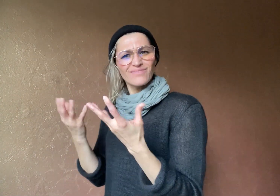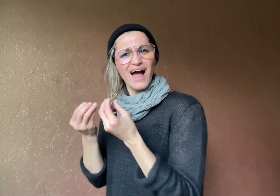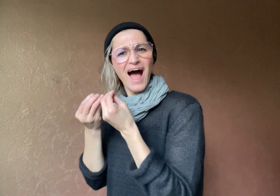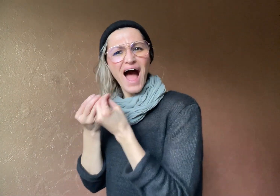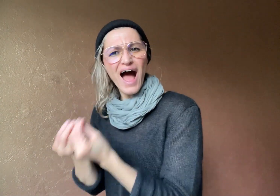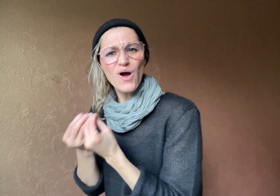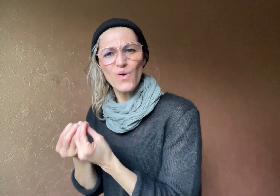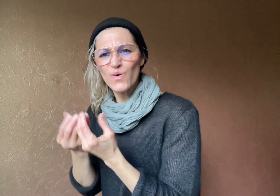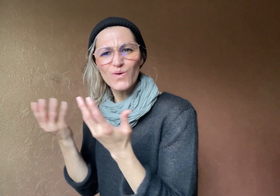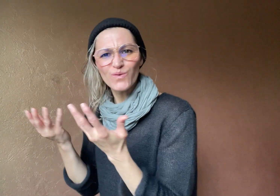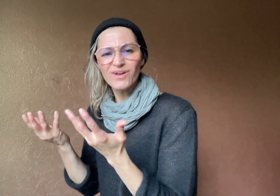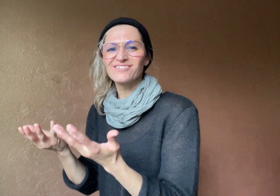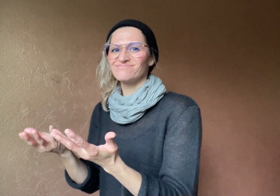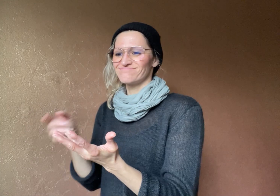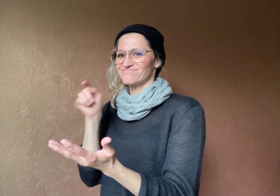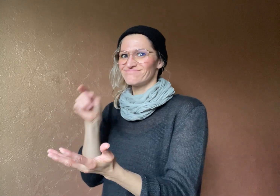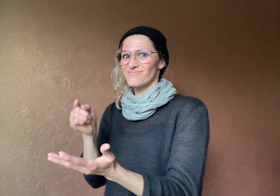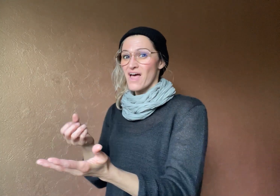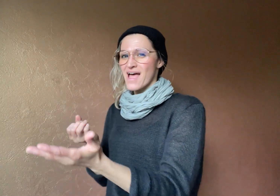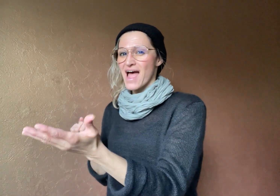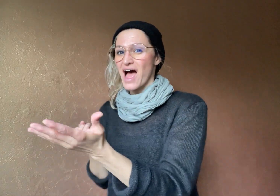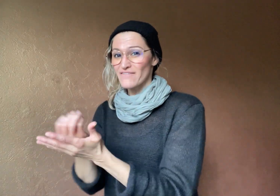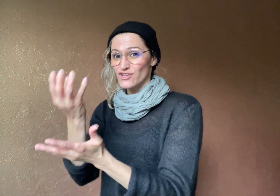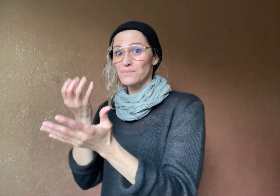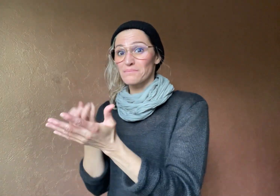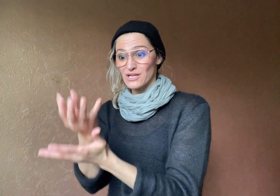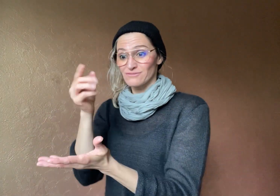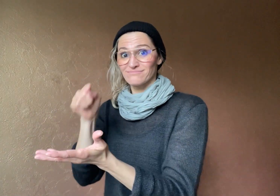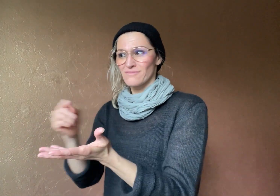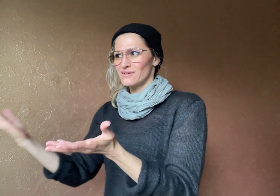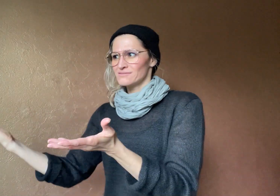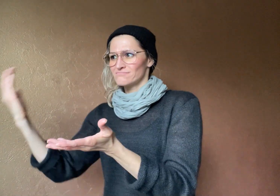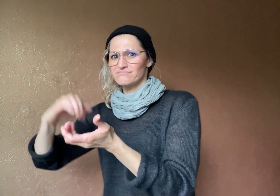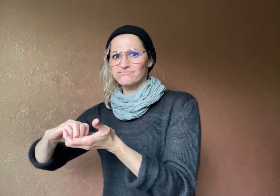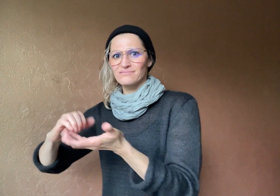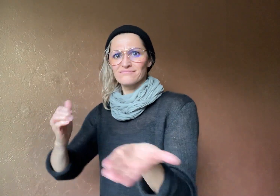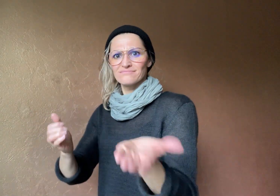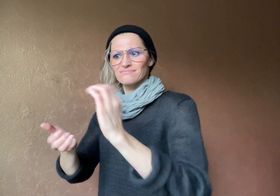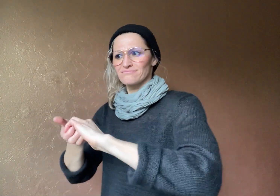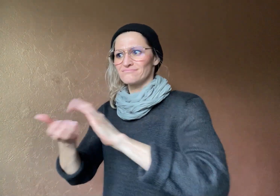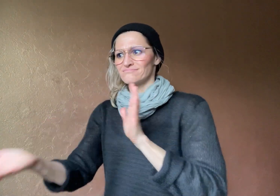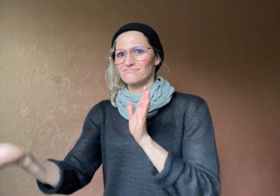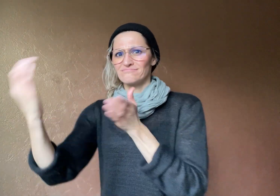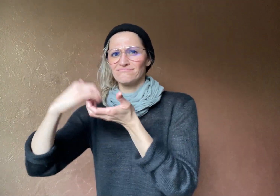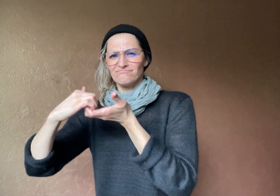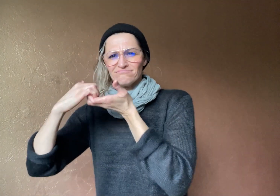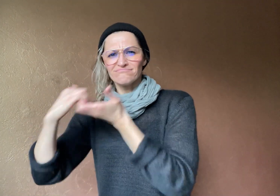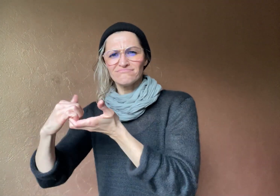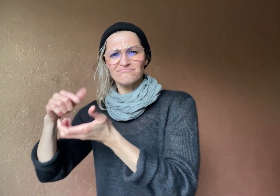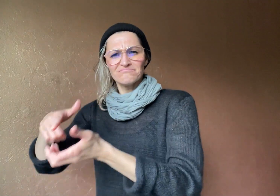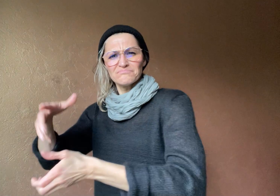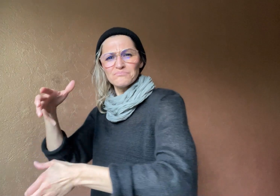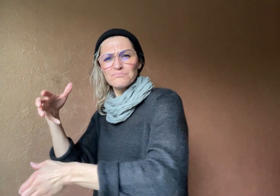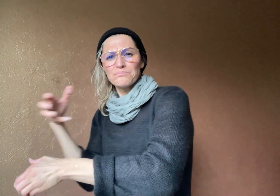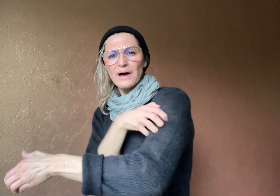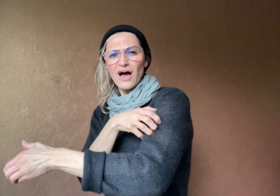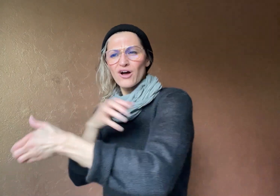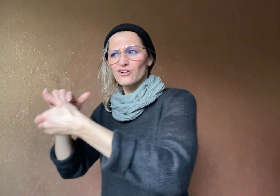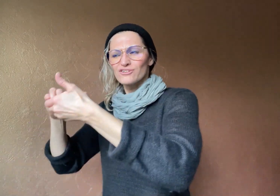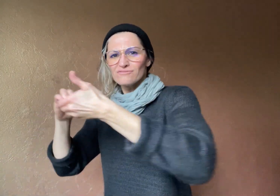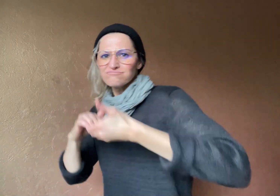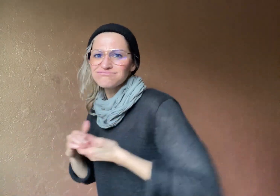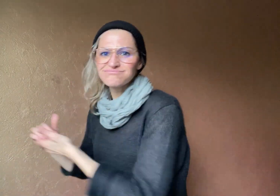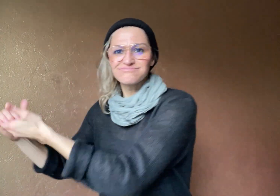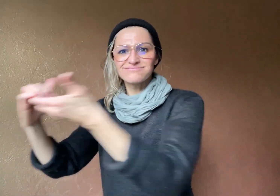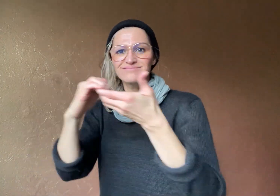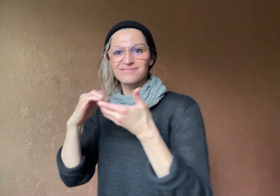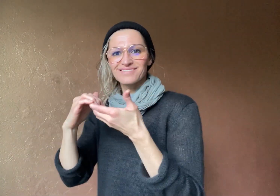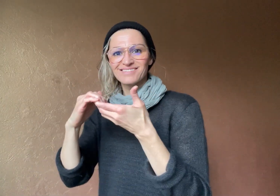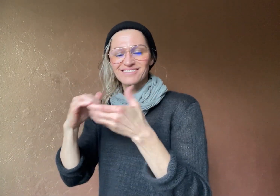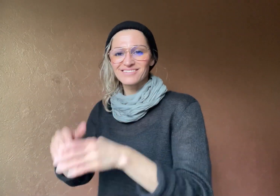through the power of information!